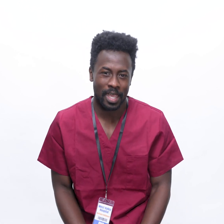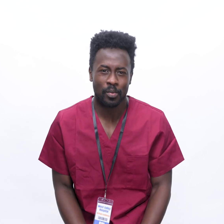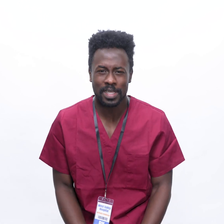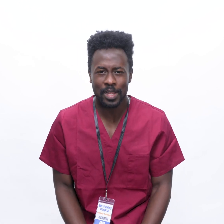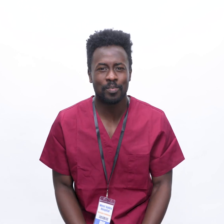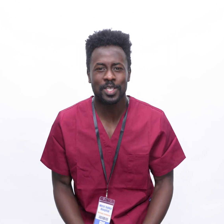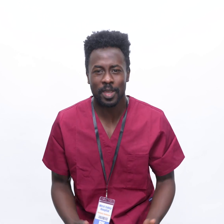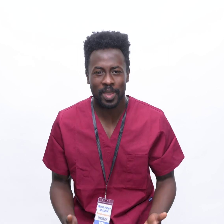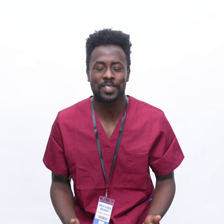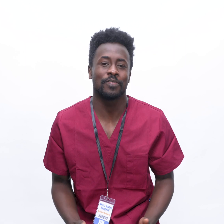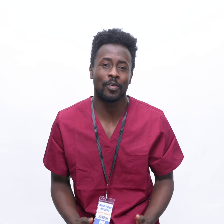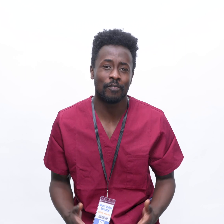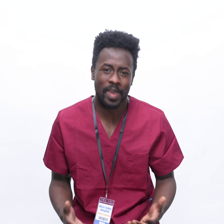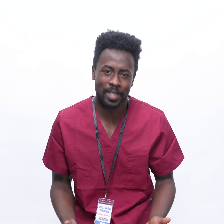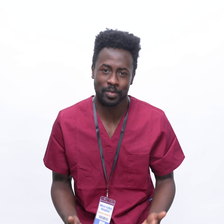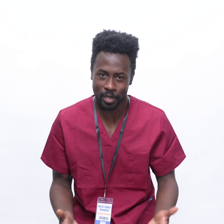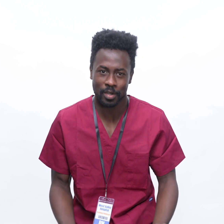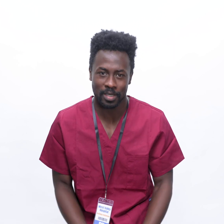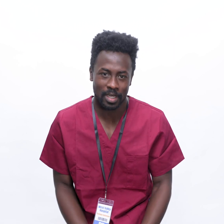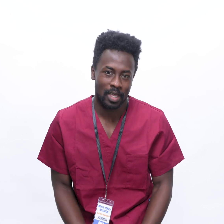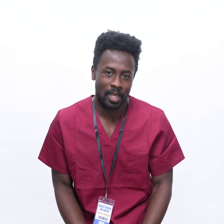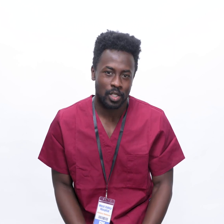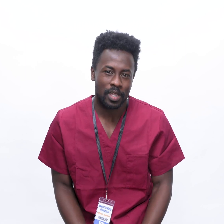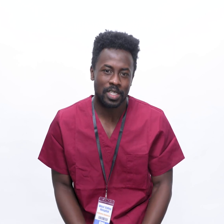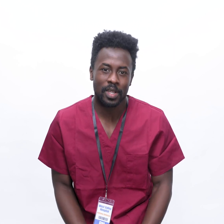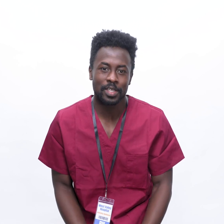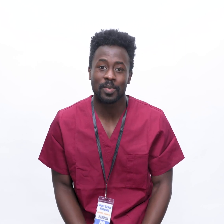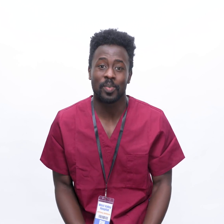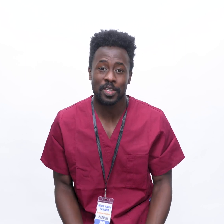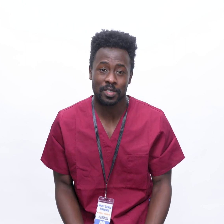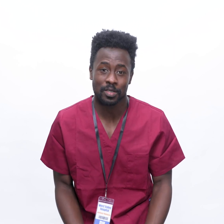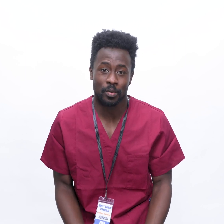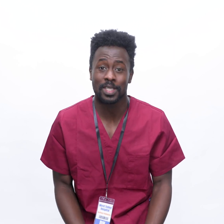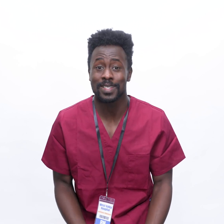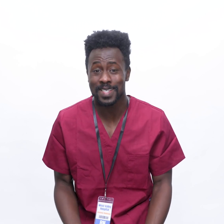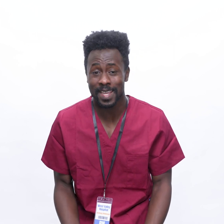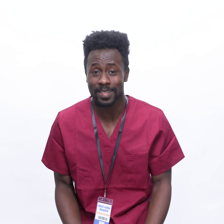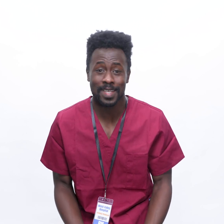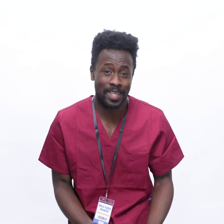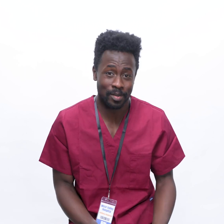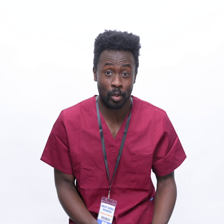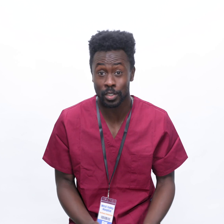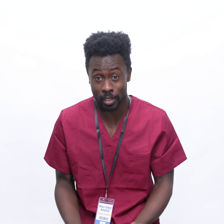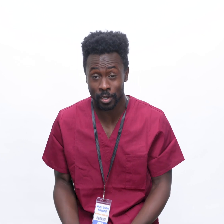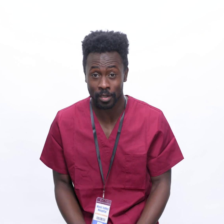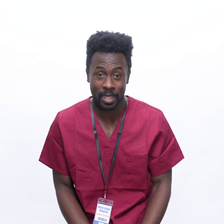I can really tell it makes my patients feel valued and heard. Talking directly to my patients, rather than saying, tell him or tell her,